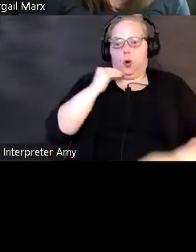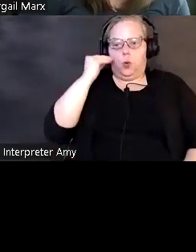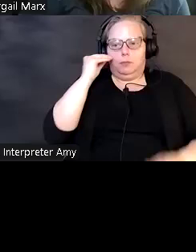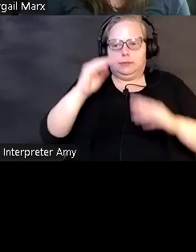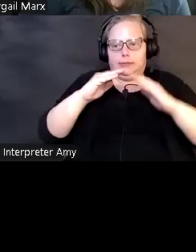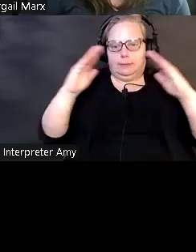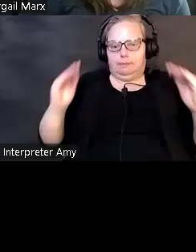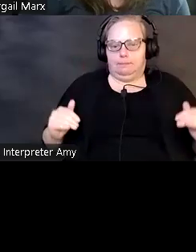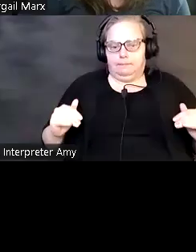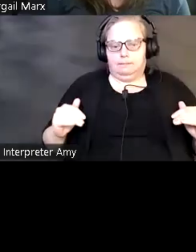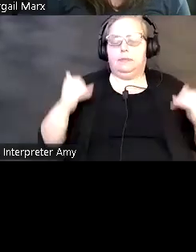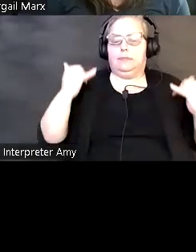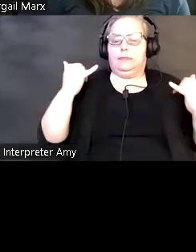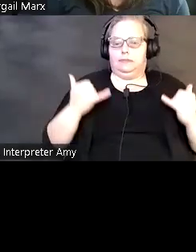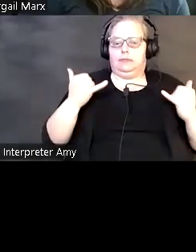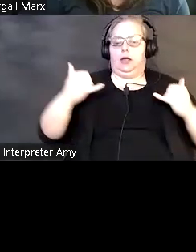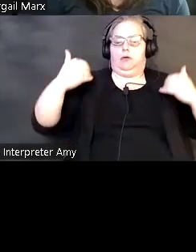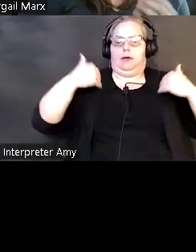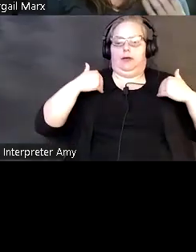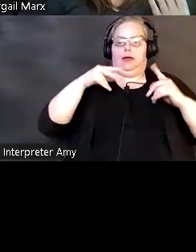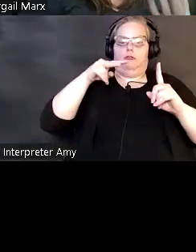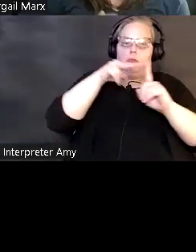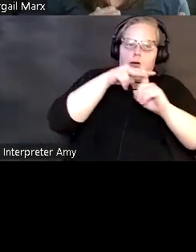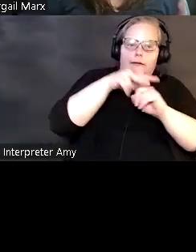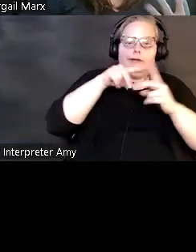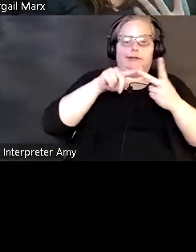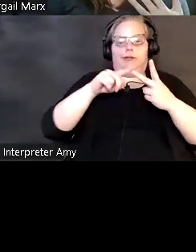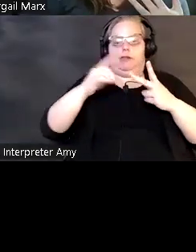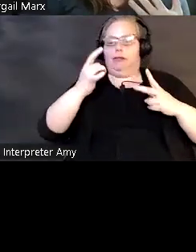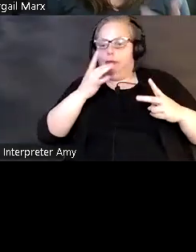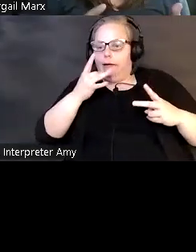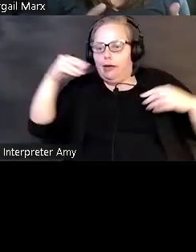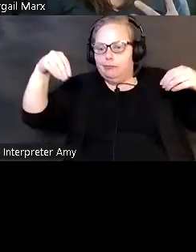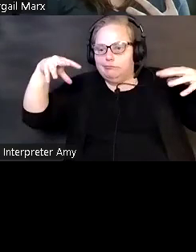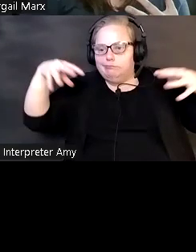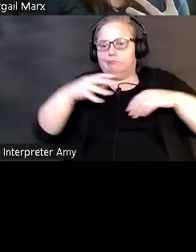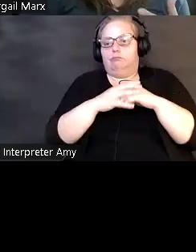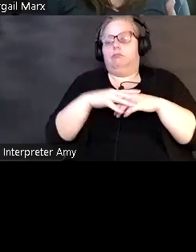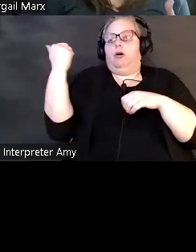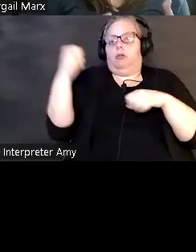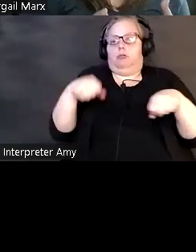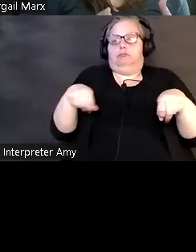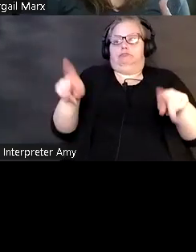plugs and lamps and other things that allow you to lock the doors or turn the lights on and off